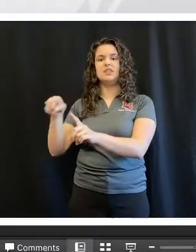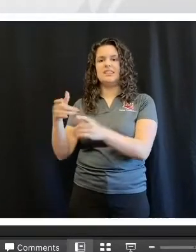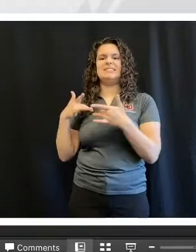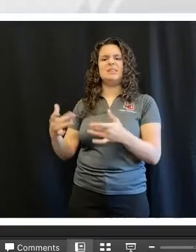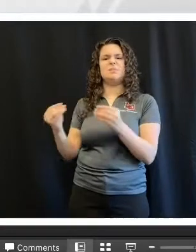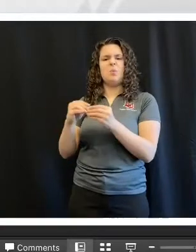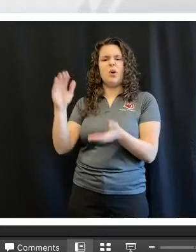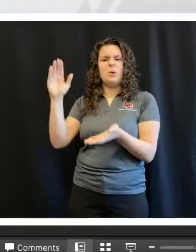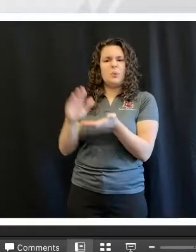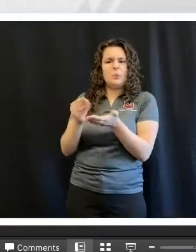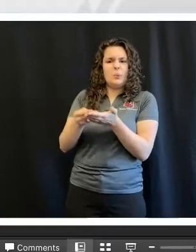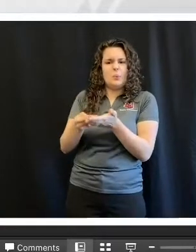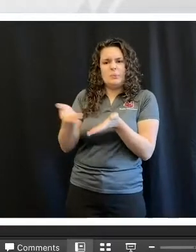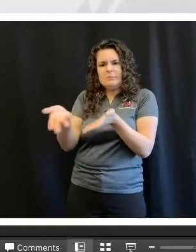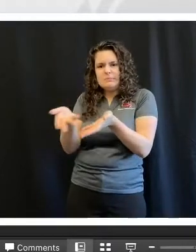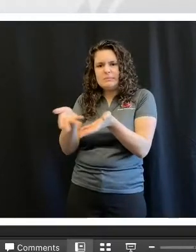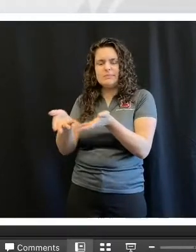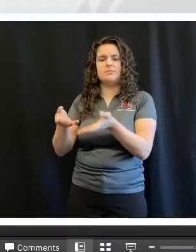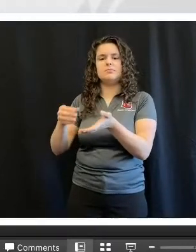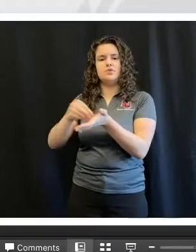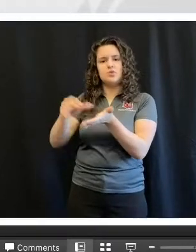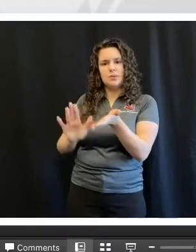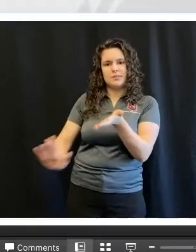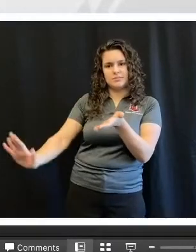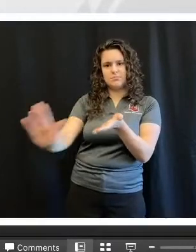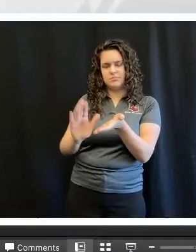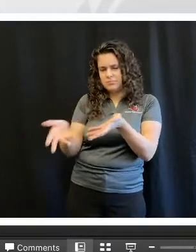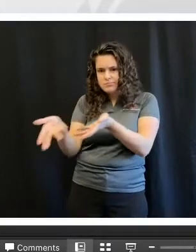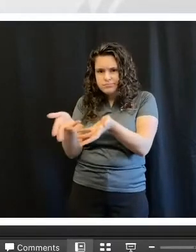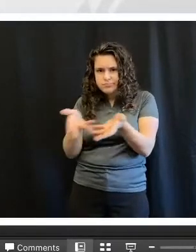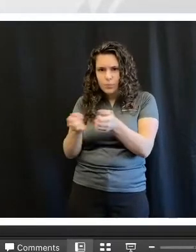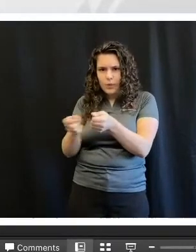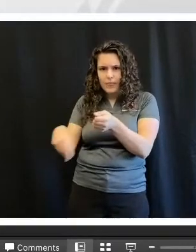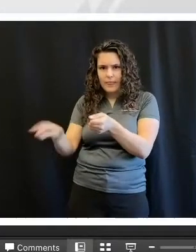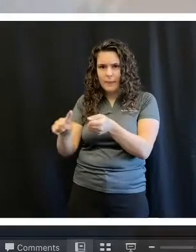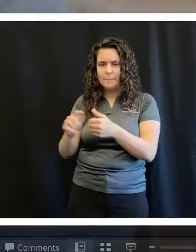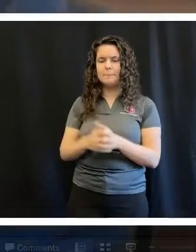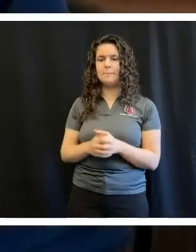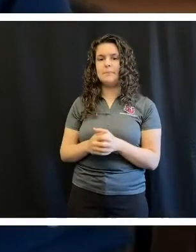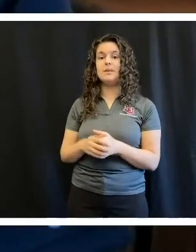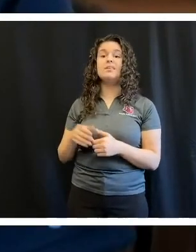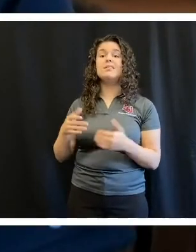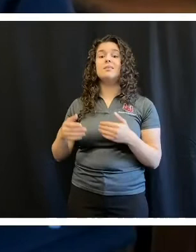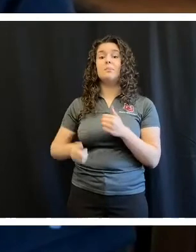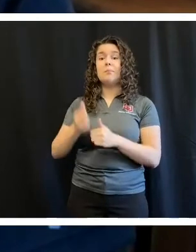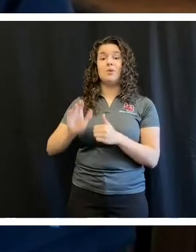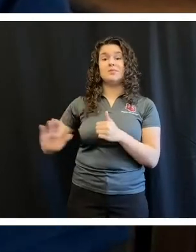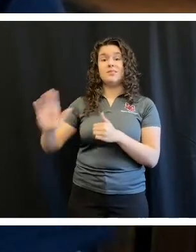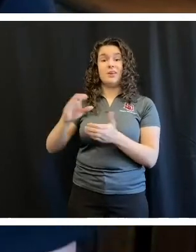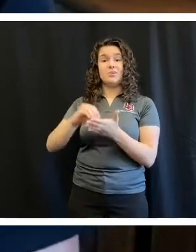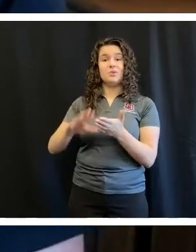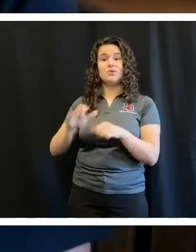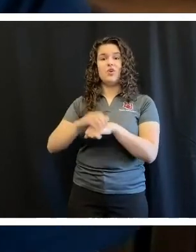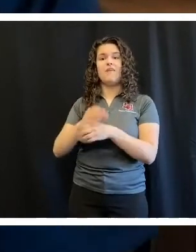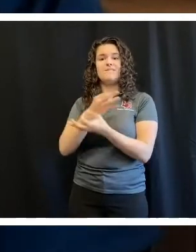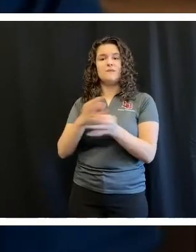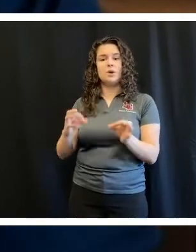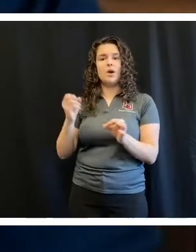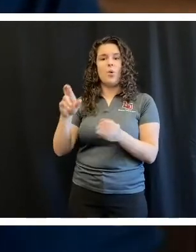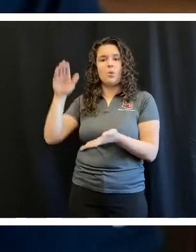About 76% of their student population is on free and reduced lunch. When their school closed, they were one of those